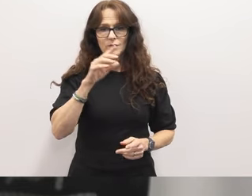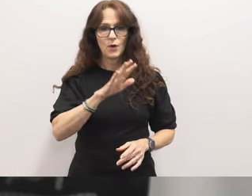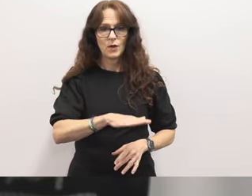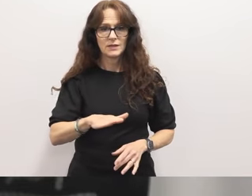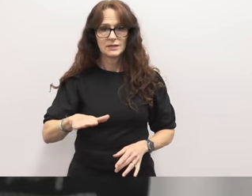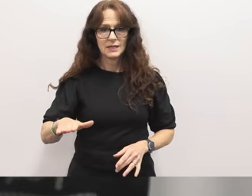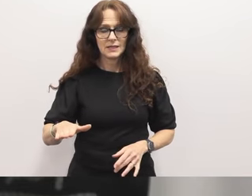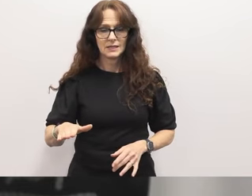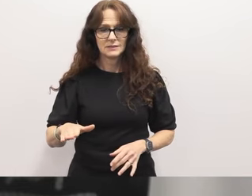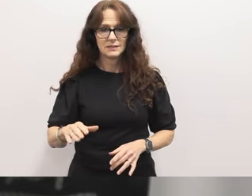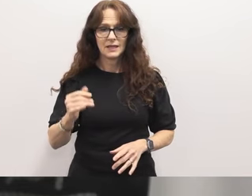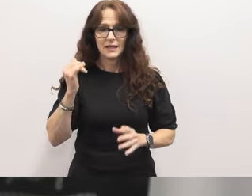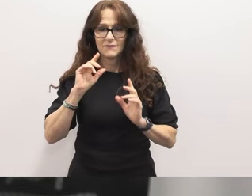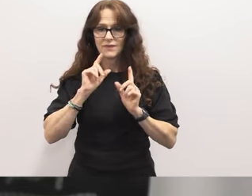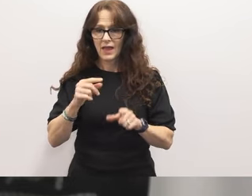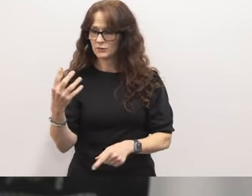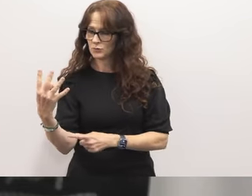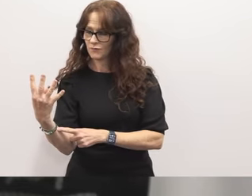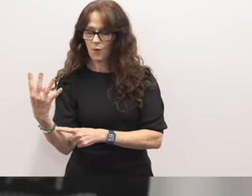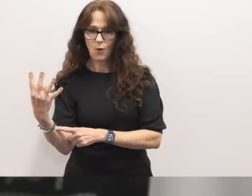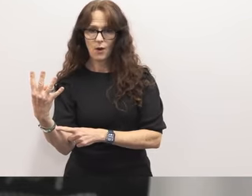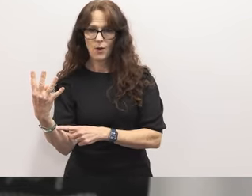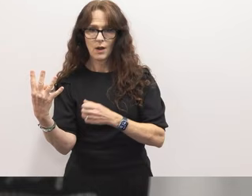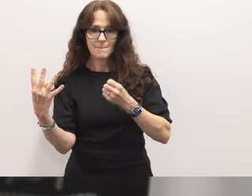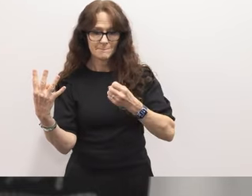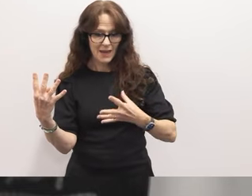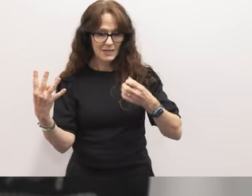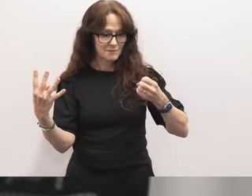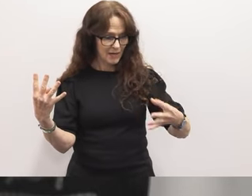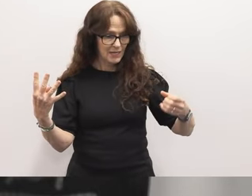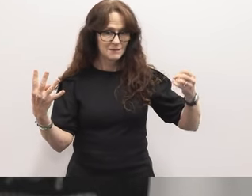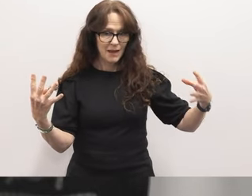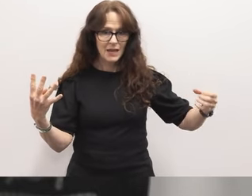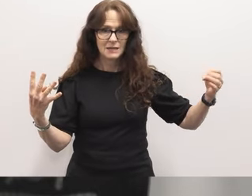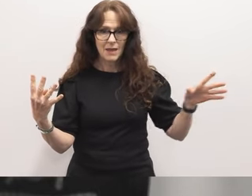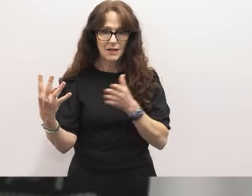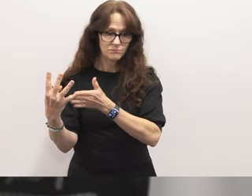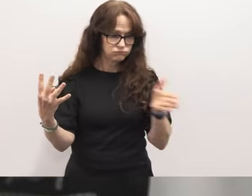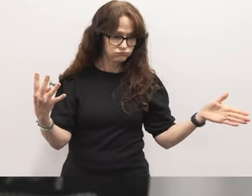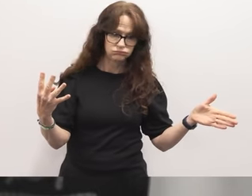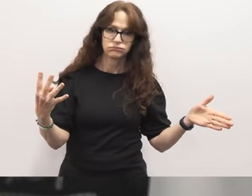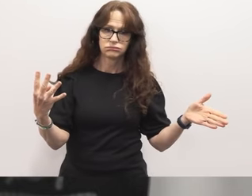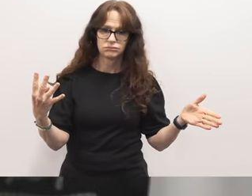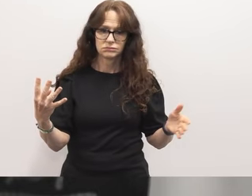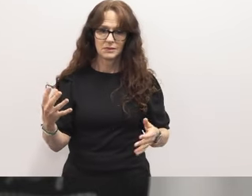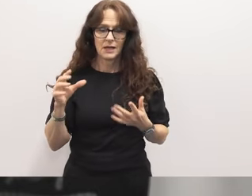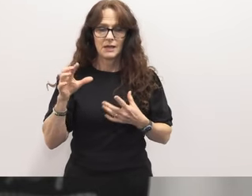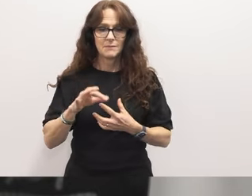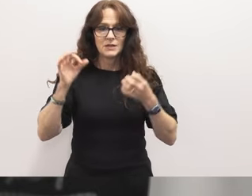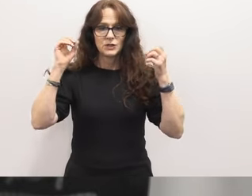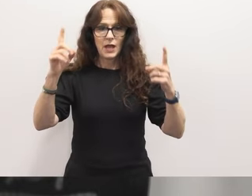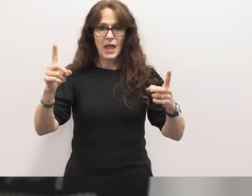Because if the answer is four, there are many entry points to that. So if I'm a special education student,